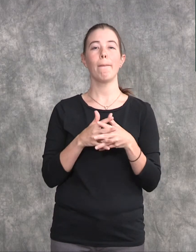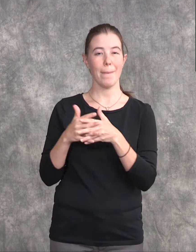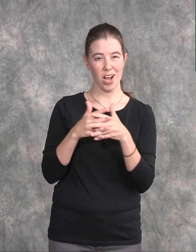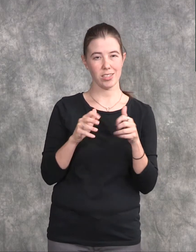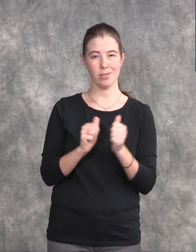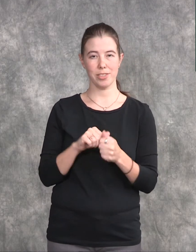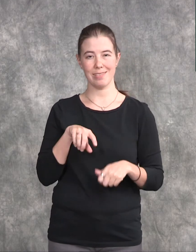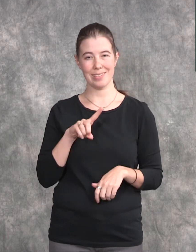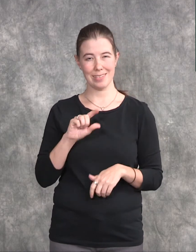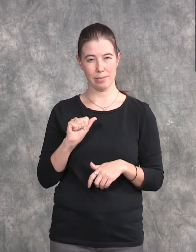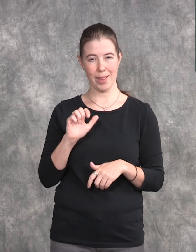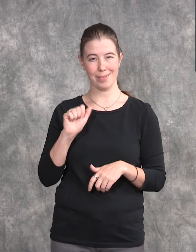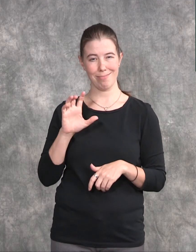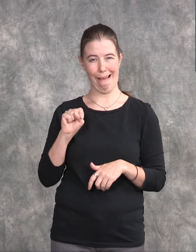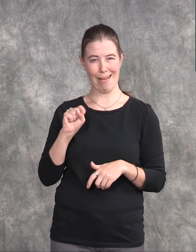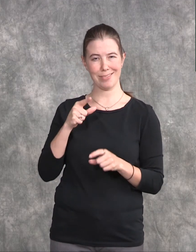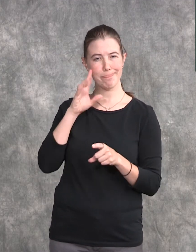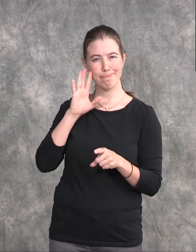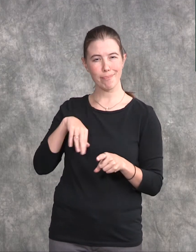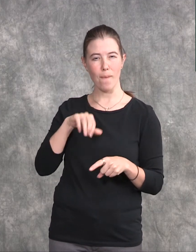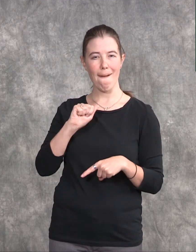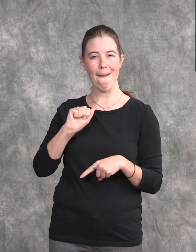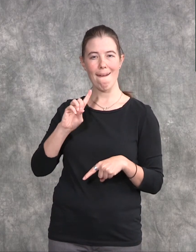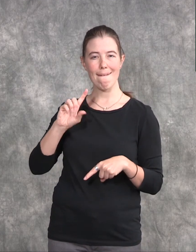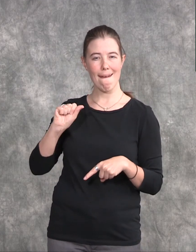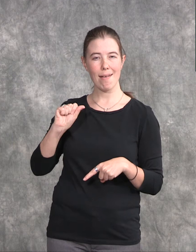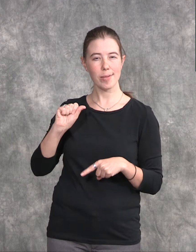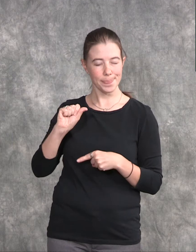is the Americans with Disabilities Act, also known as the ADA.